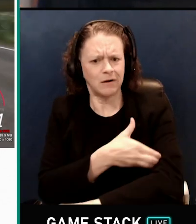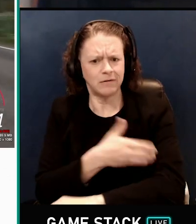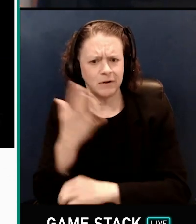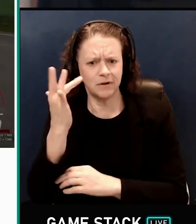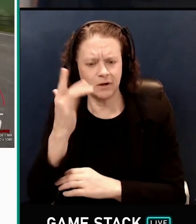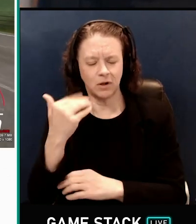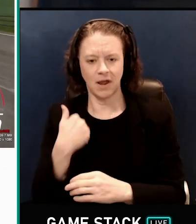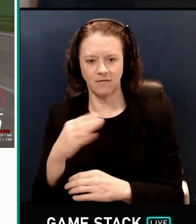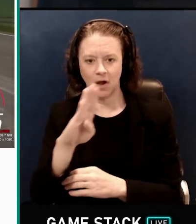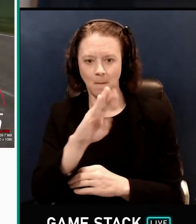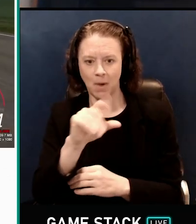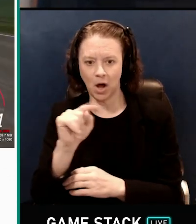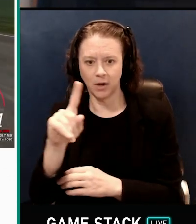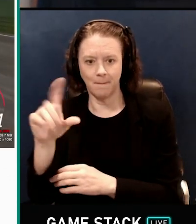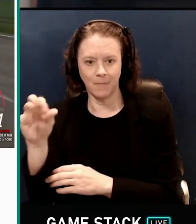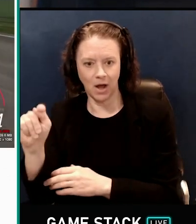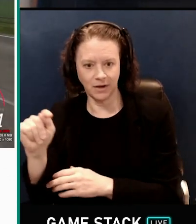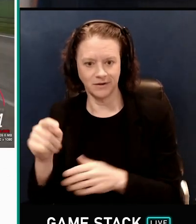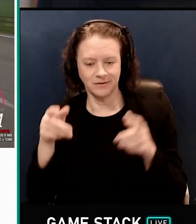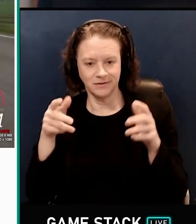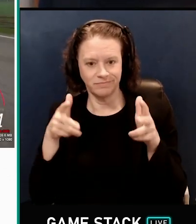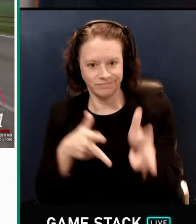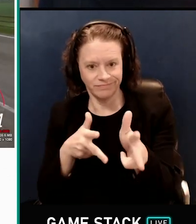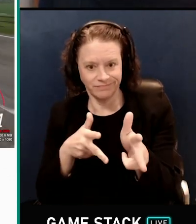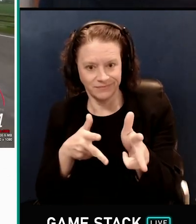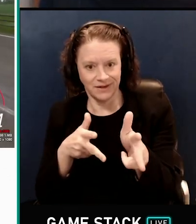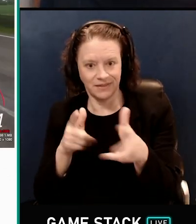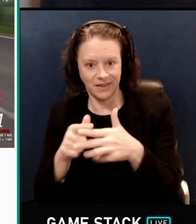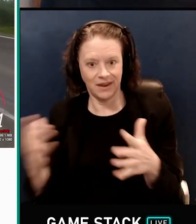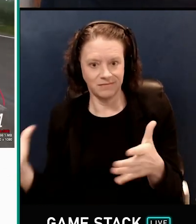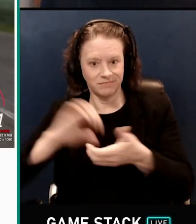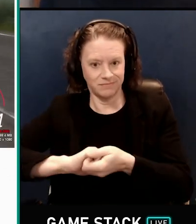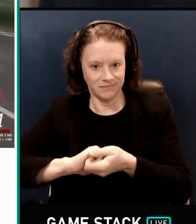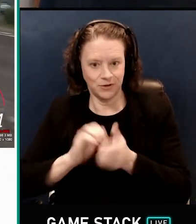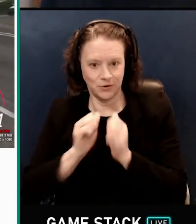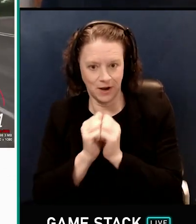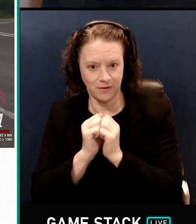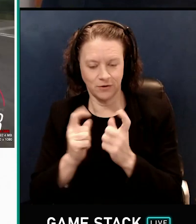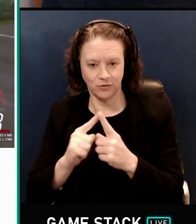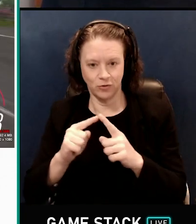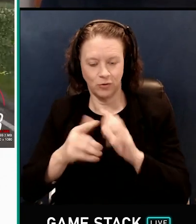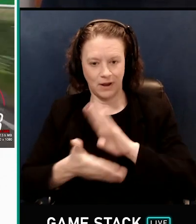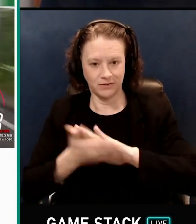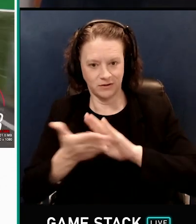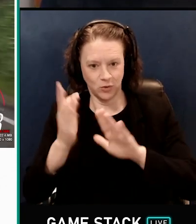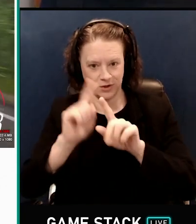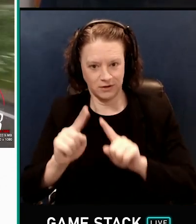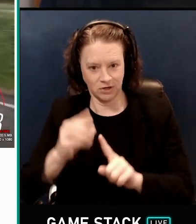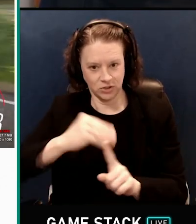get bots that are collaborating together now to exercise much more complex scenarios, but we can even go one step further.